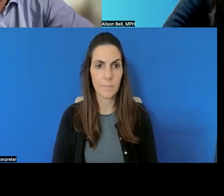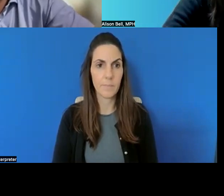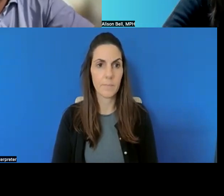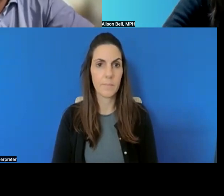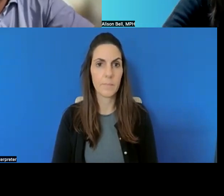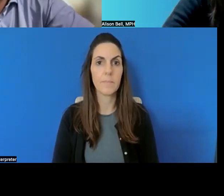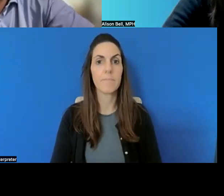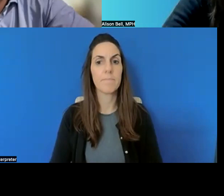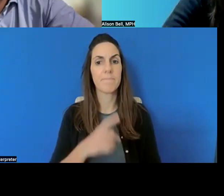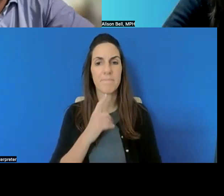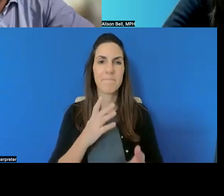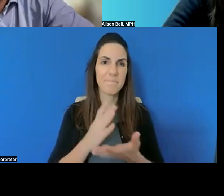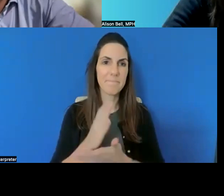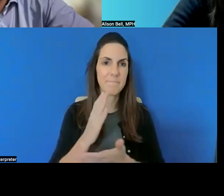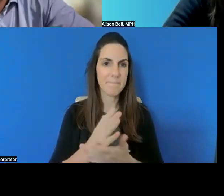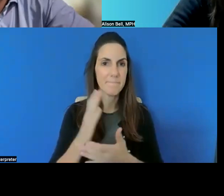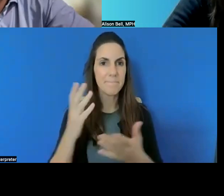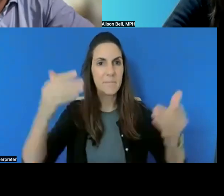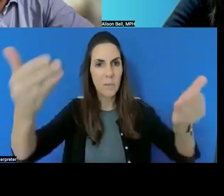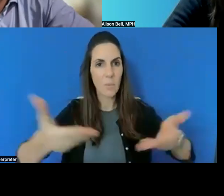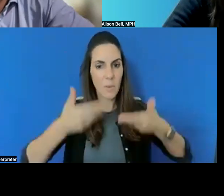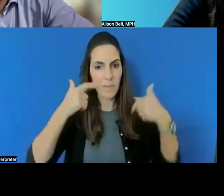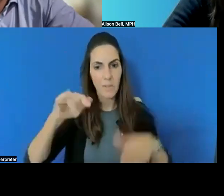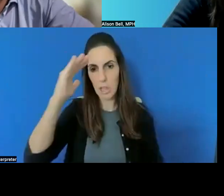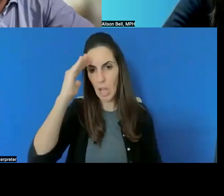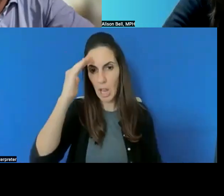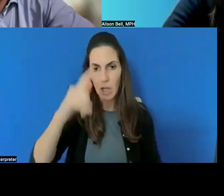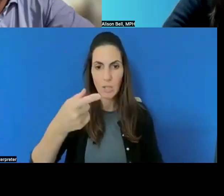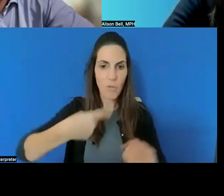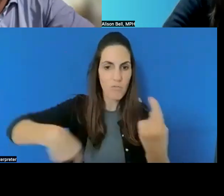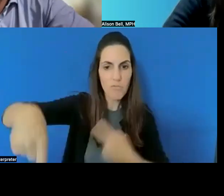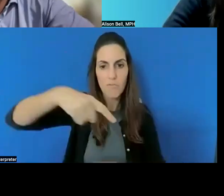all right welcome to the knowledgeable round table on financial education and